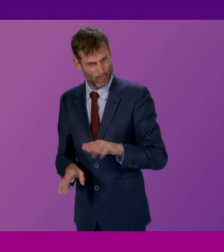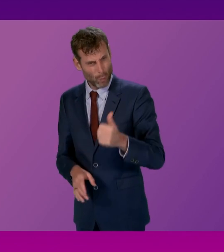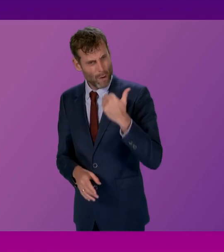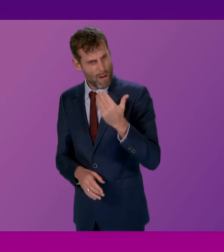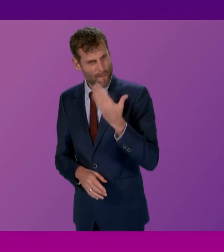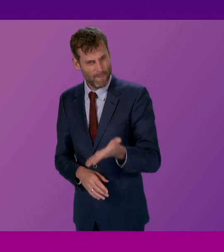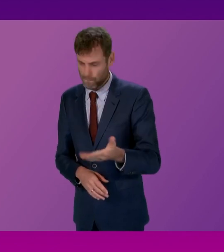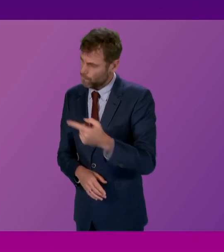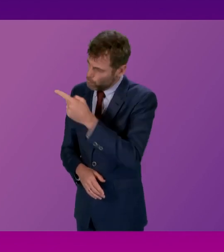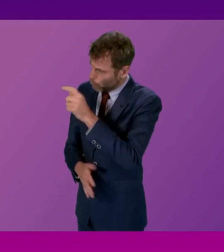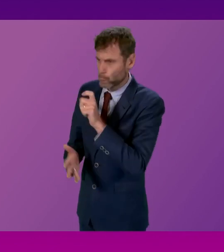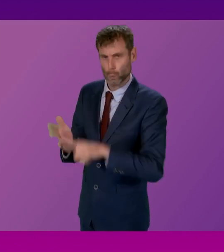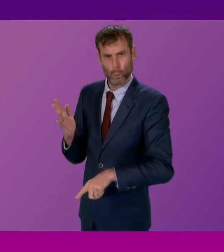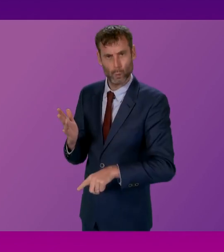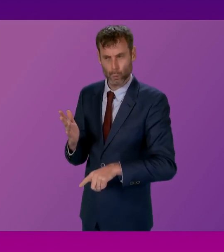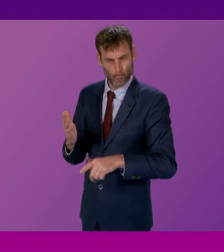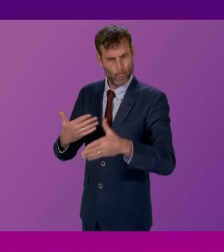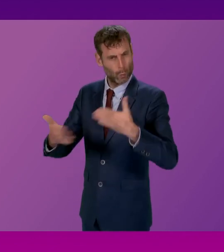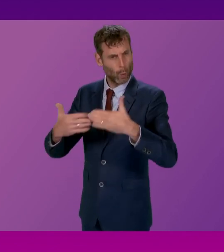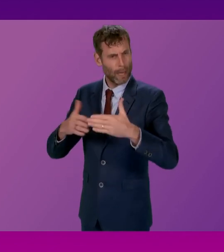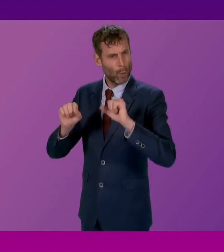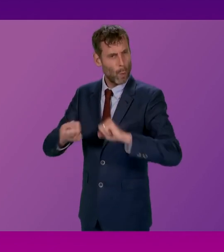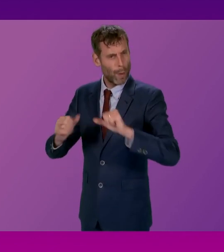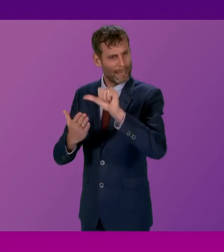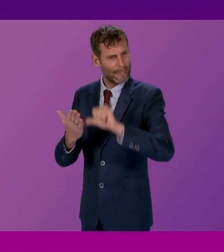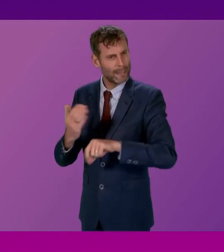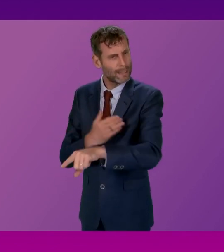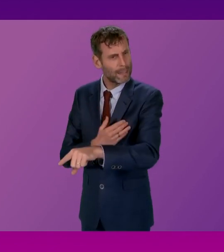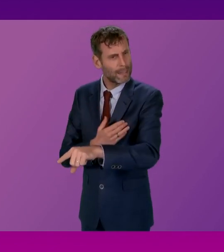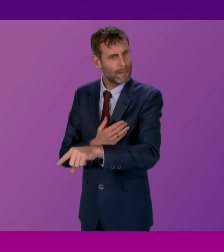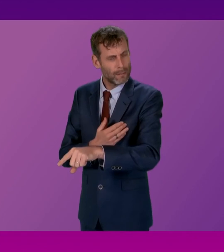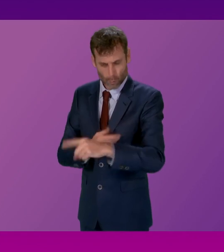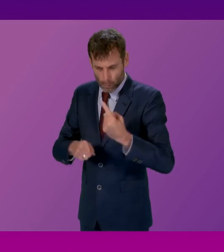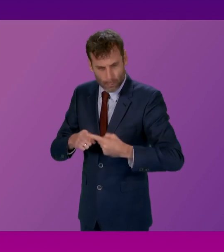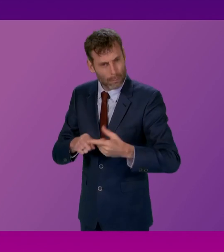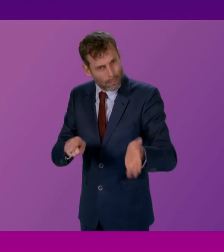What steps will he take to cut waiting times for that surgery and ensure that patients